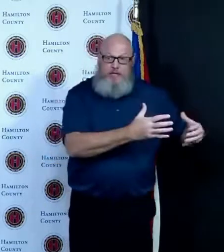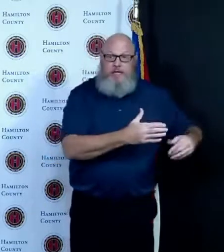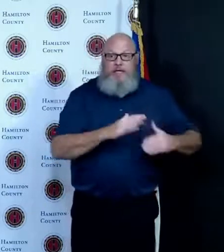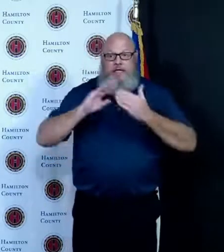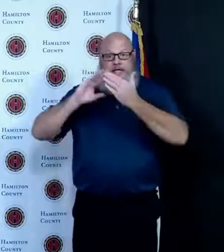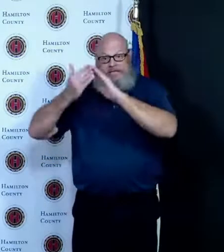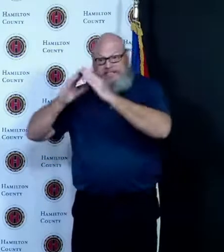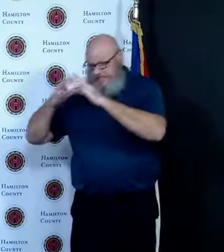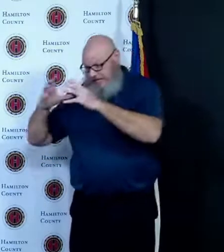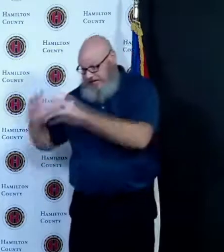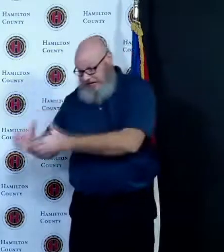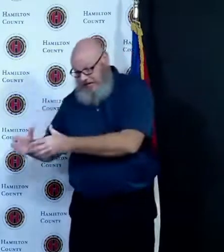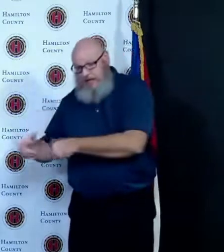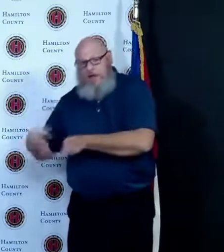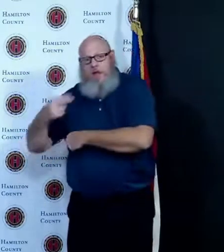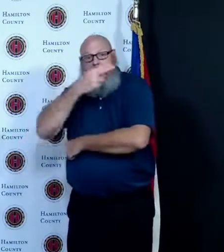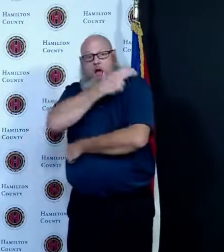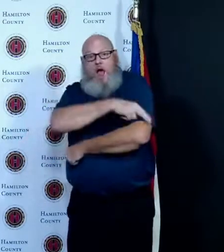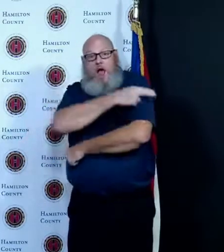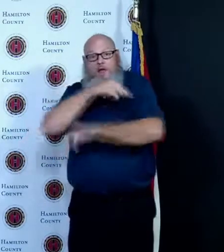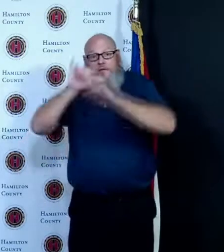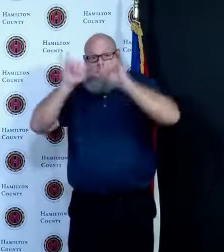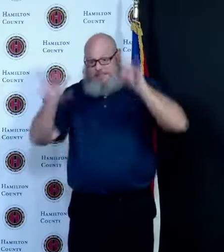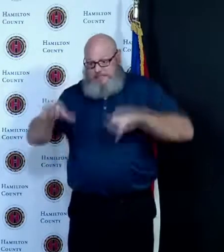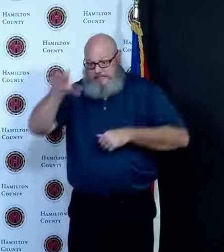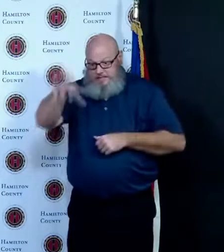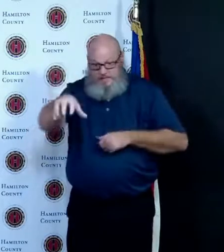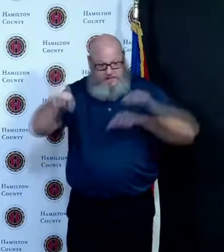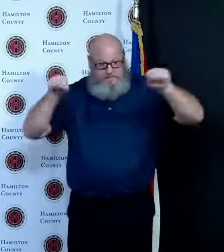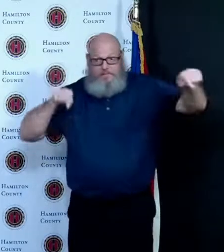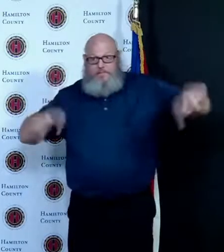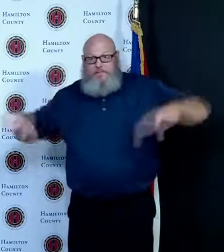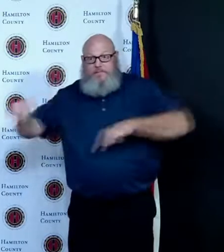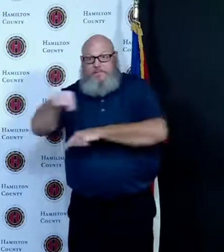are going to be working to vaccinate those that become eligible next week